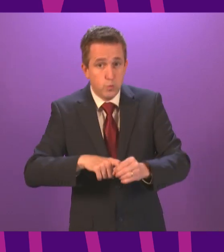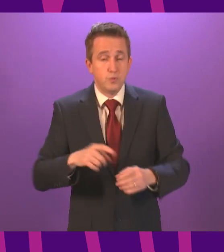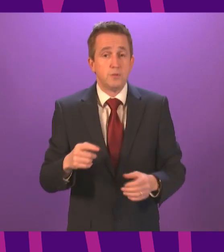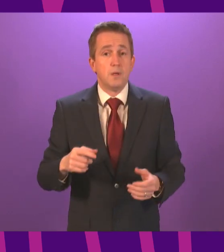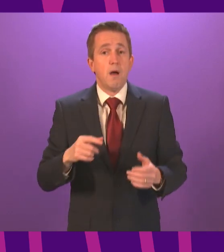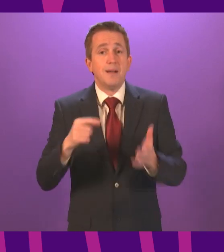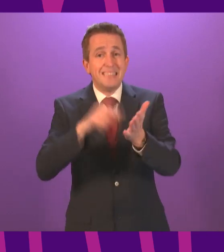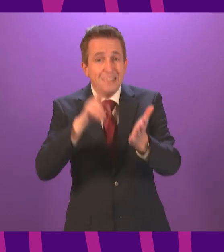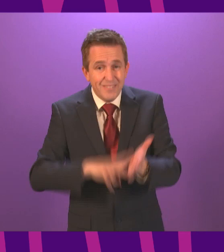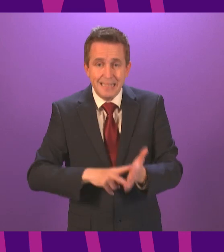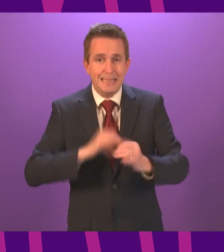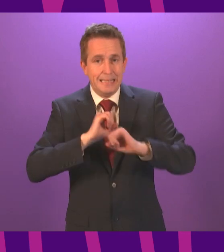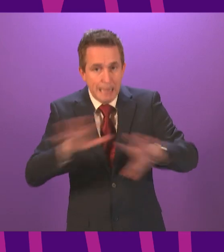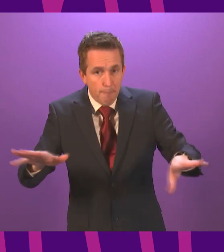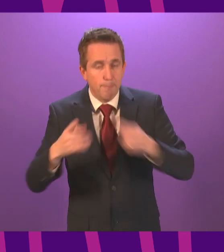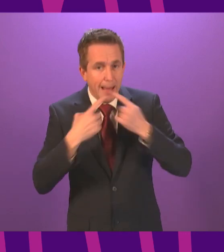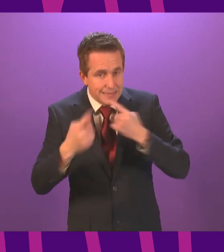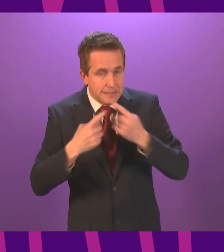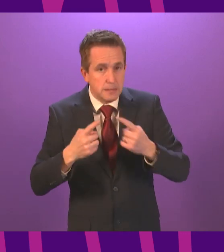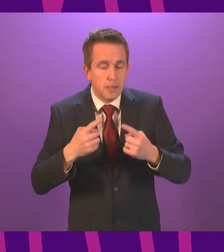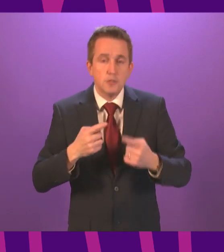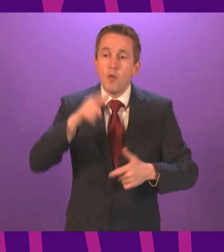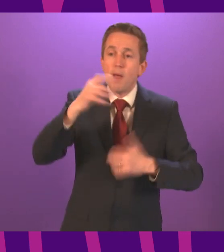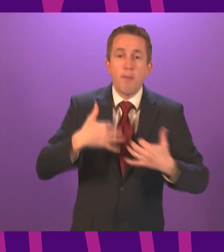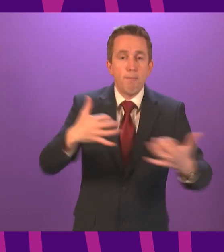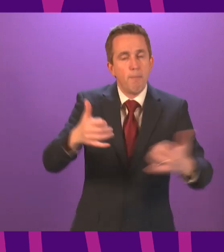have awareness. We also make the information available for people to check.